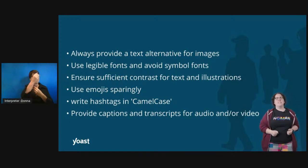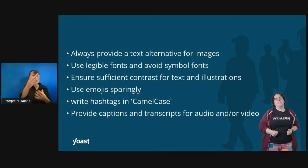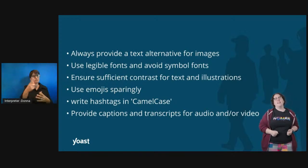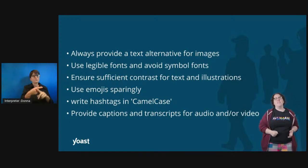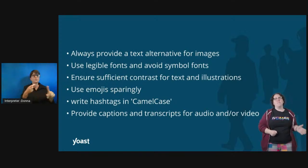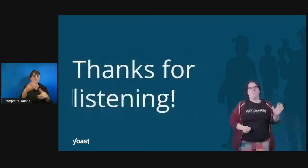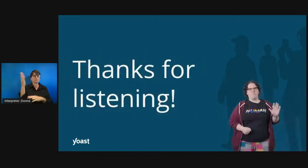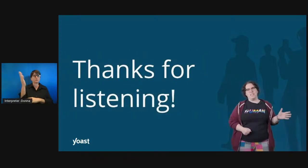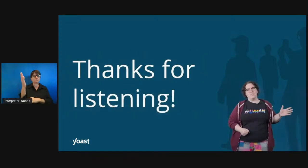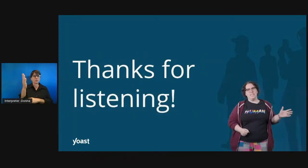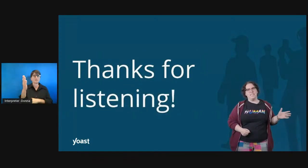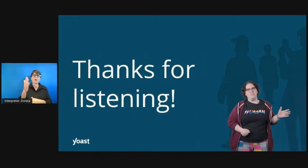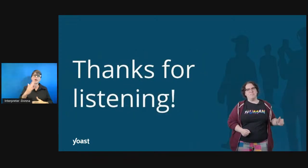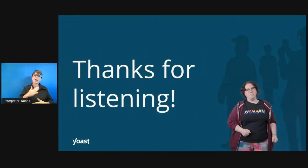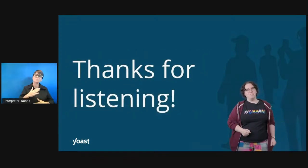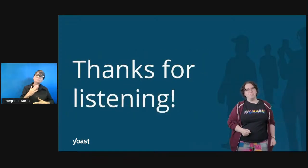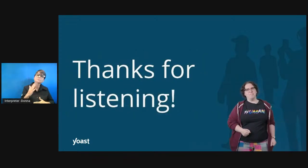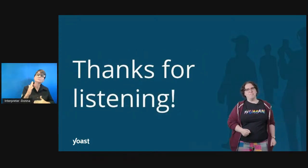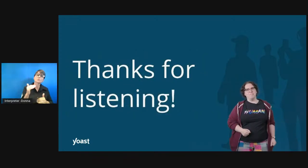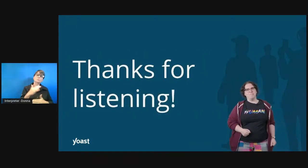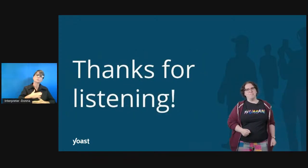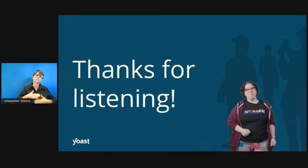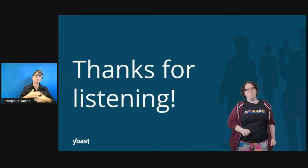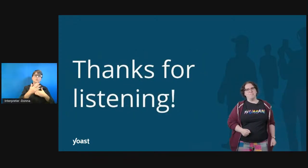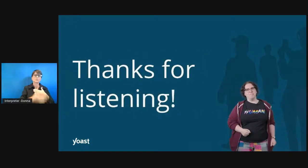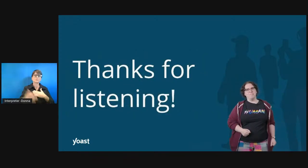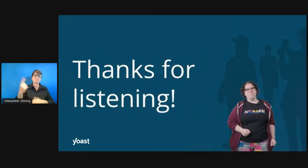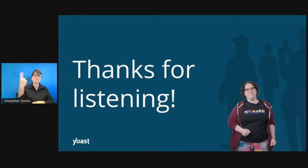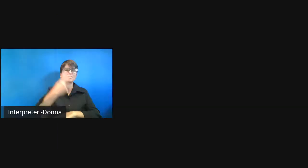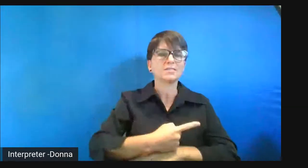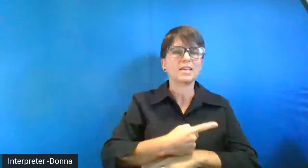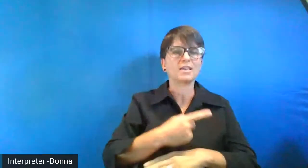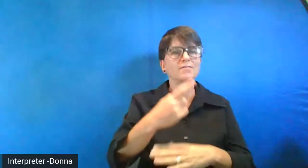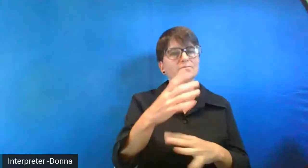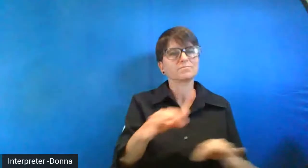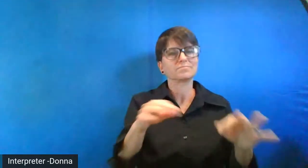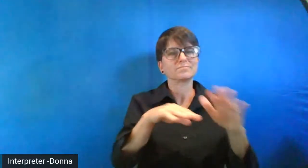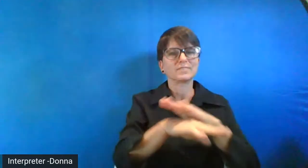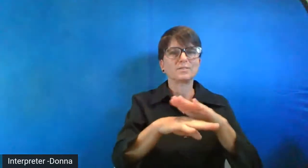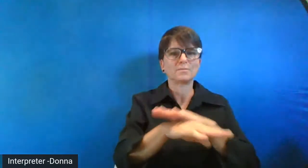once you know you know and you'll spot some of the key takeaways from this talk and I hope you